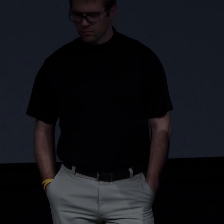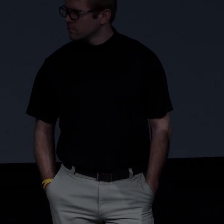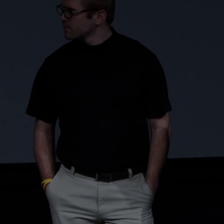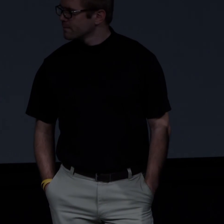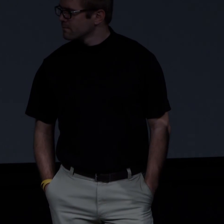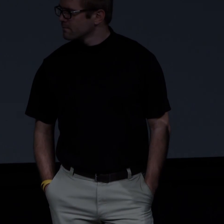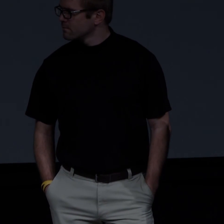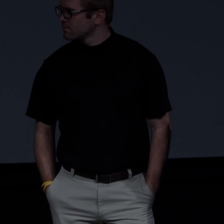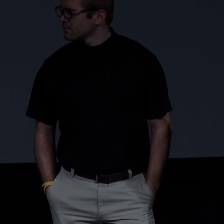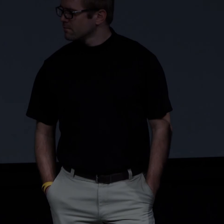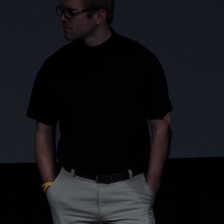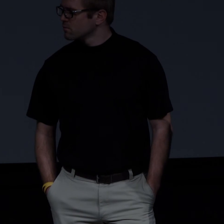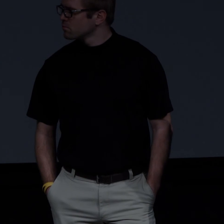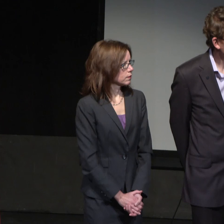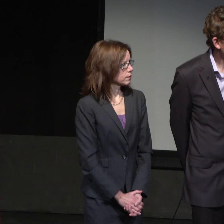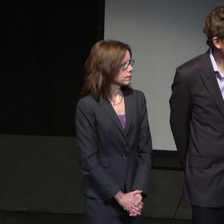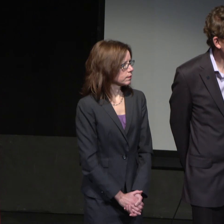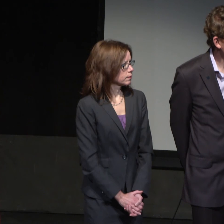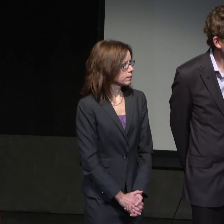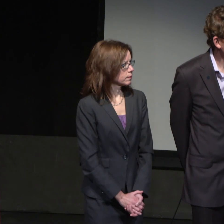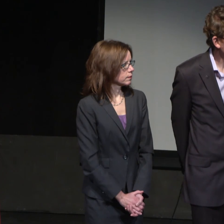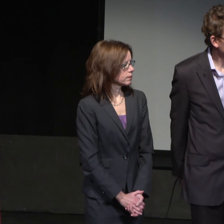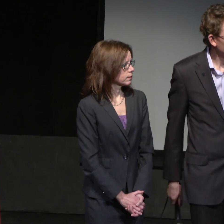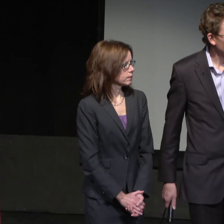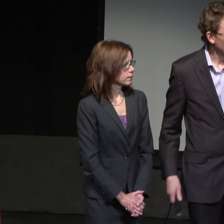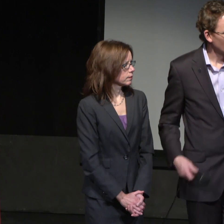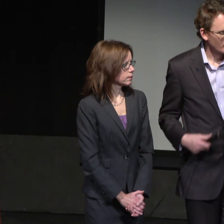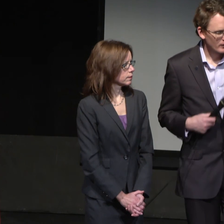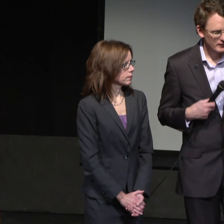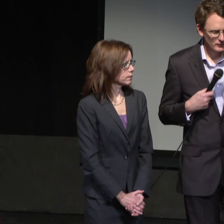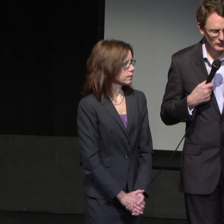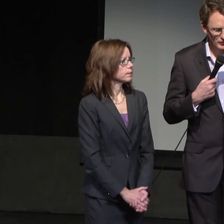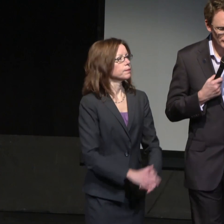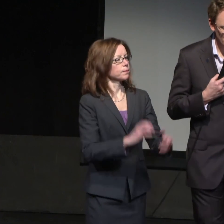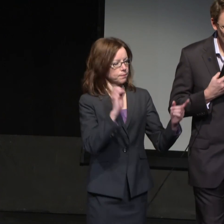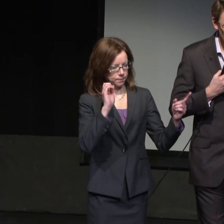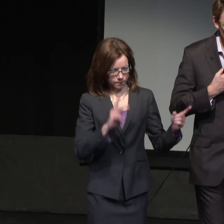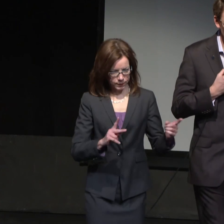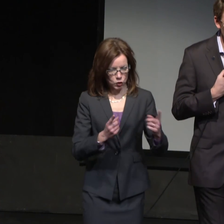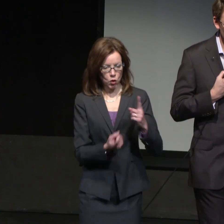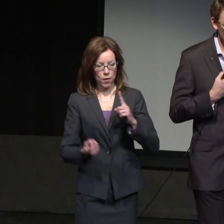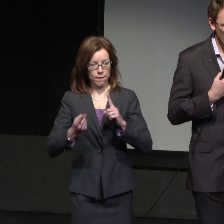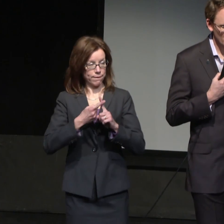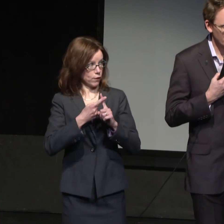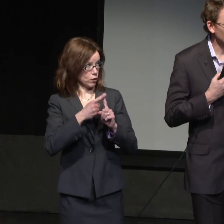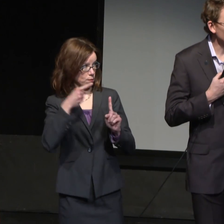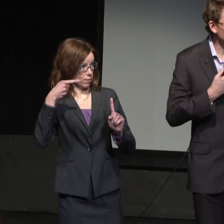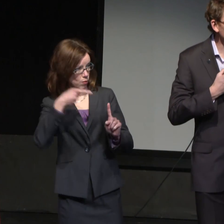So to your first question, I work at a university,